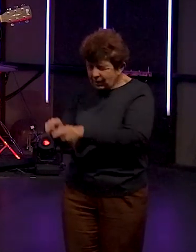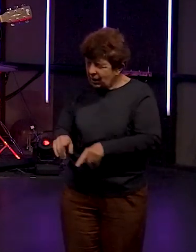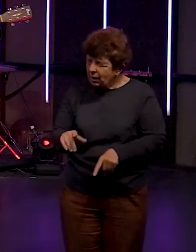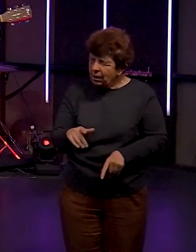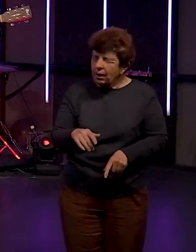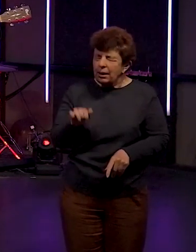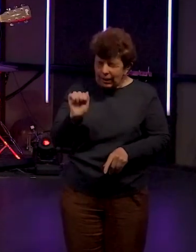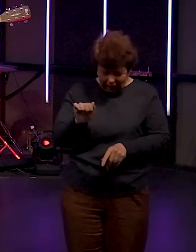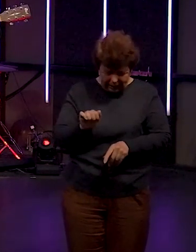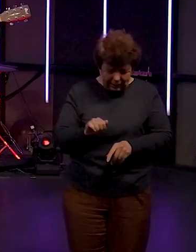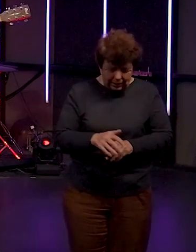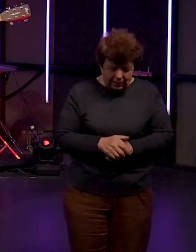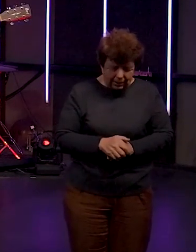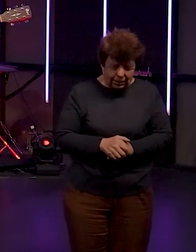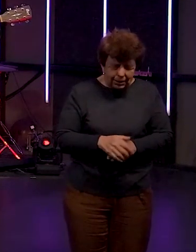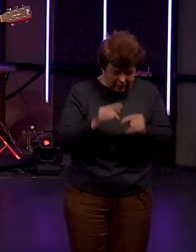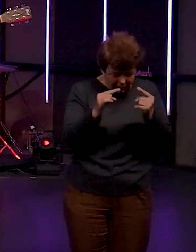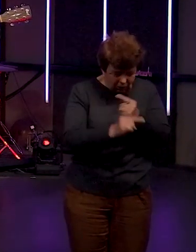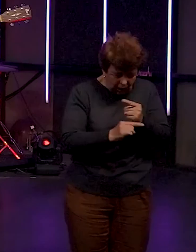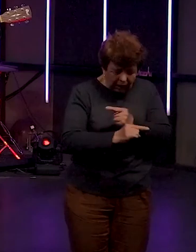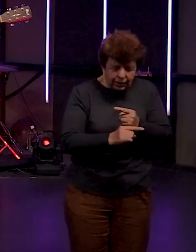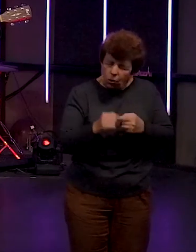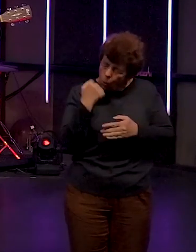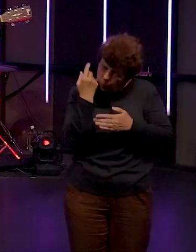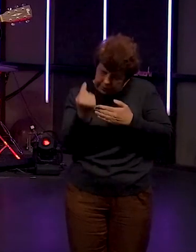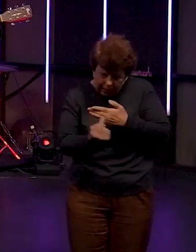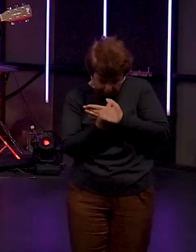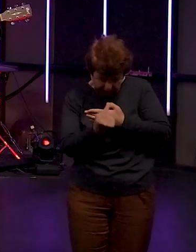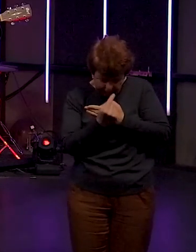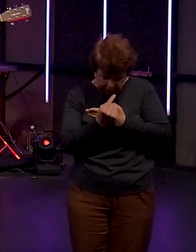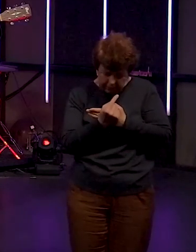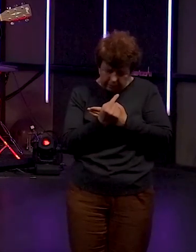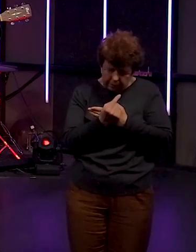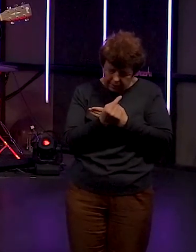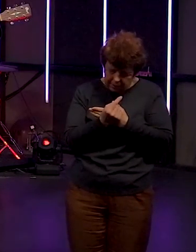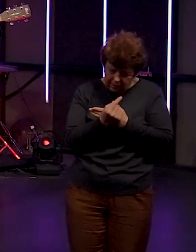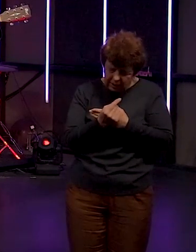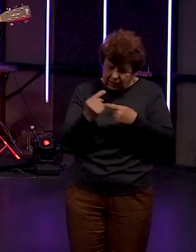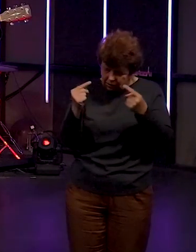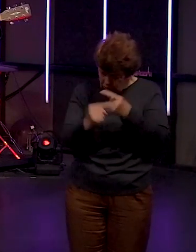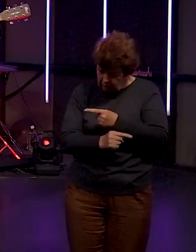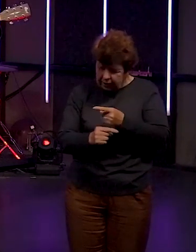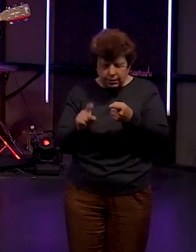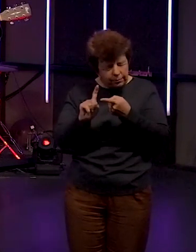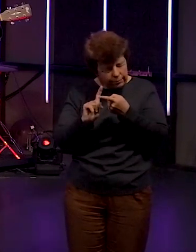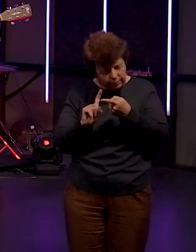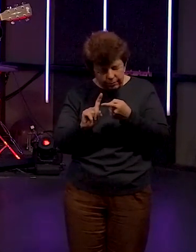although change is always happening, change is consistent, Lord God I thank